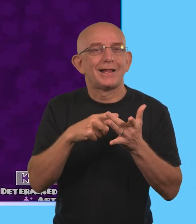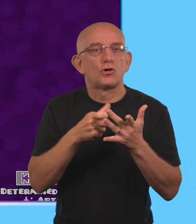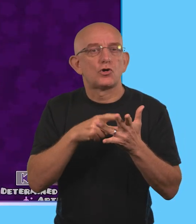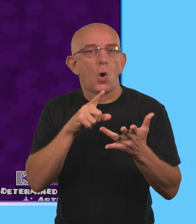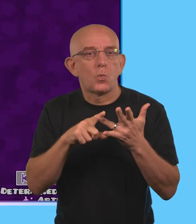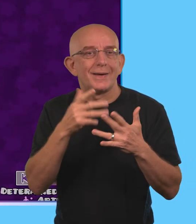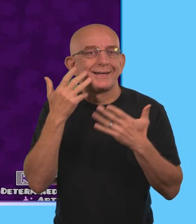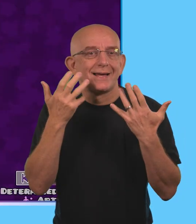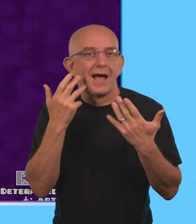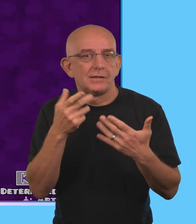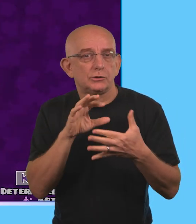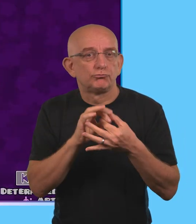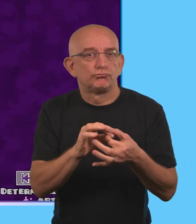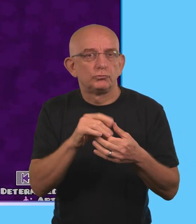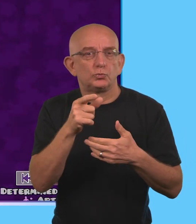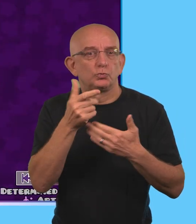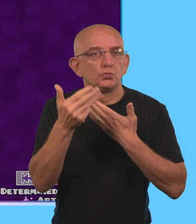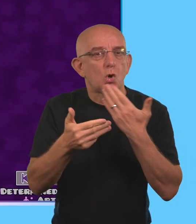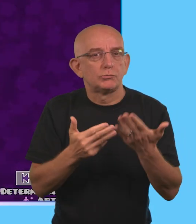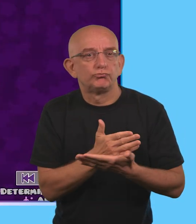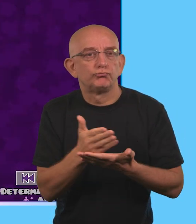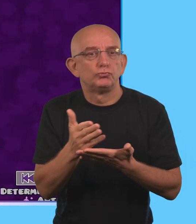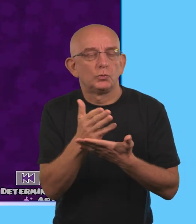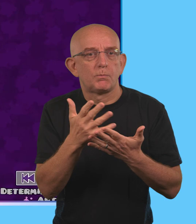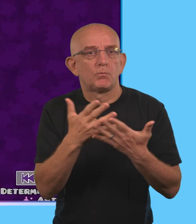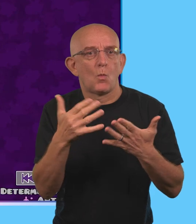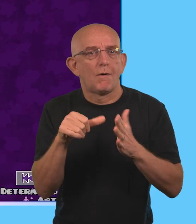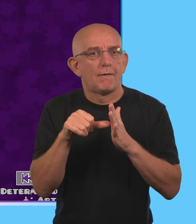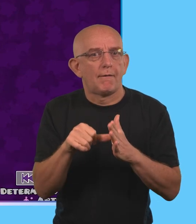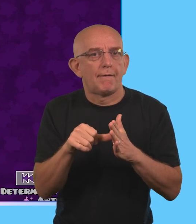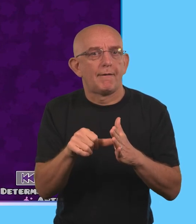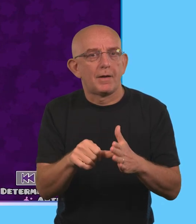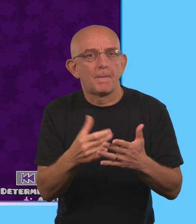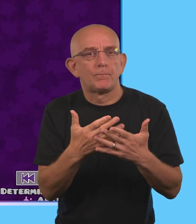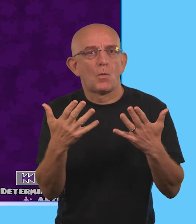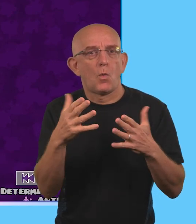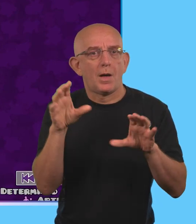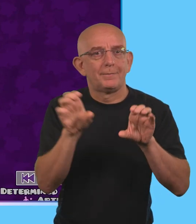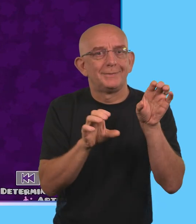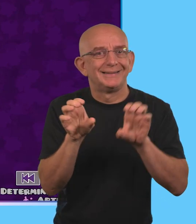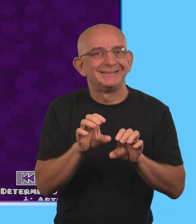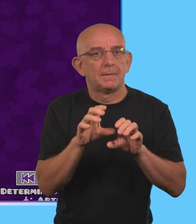As you move forward in the story, the puzzles get trickier with more pieces and finer details.